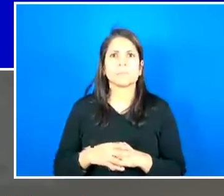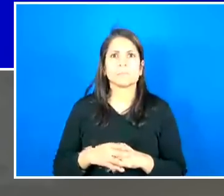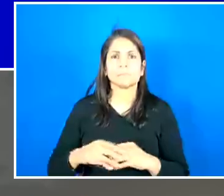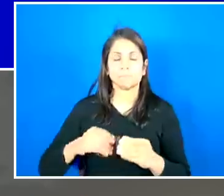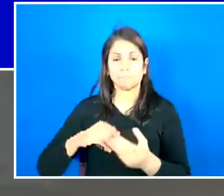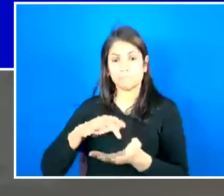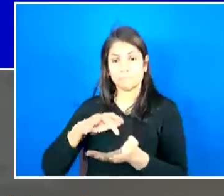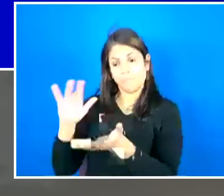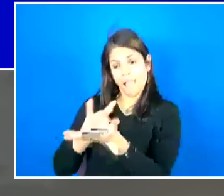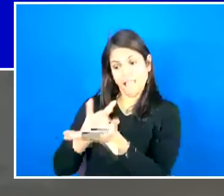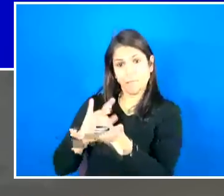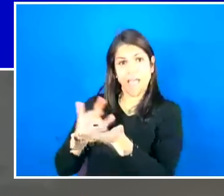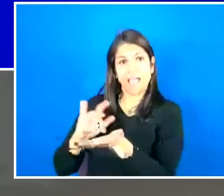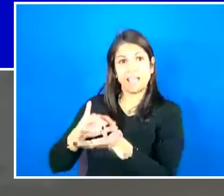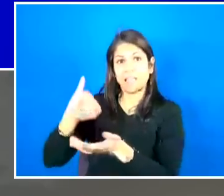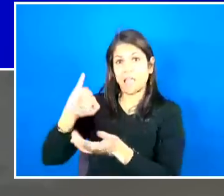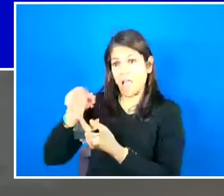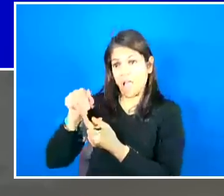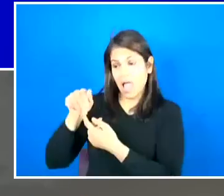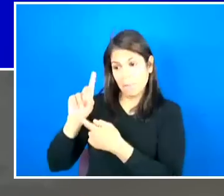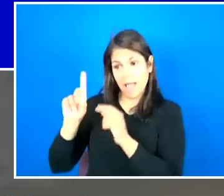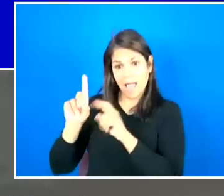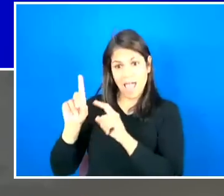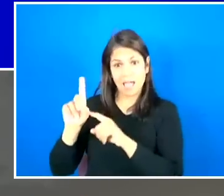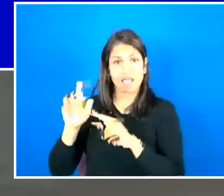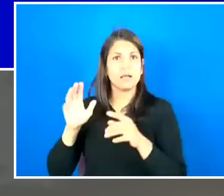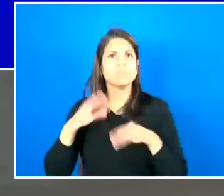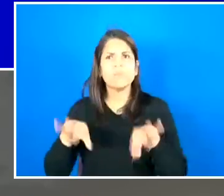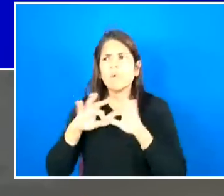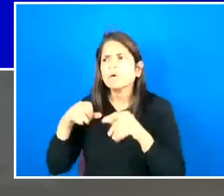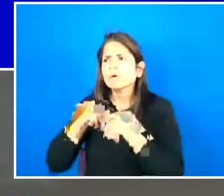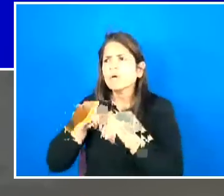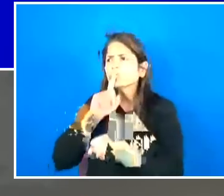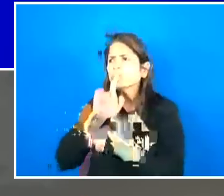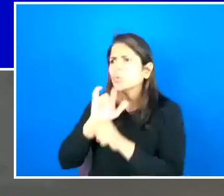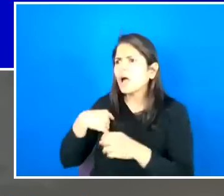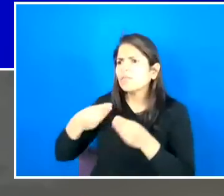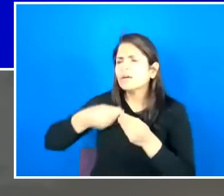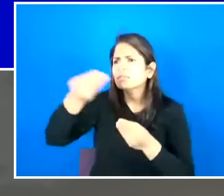DELIVERIES, THE LATSTE BEST iPDSA DELIVERED DIRECTLY TO THE HOMES OF SO MANY